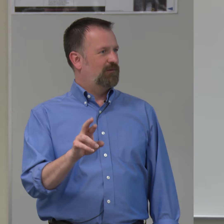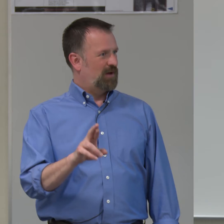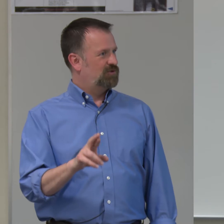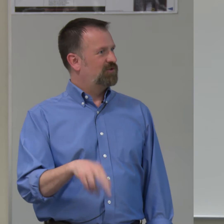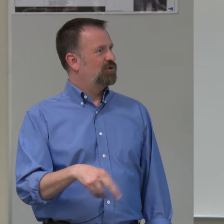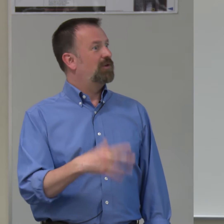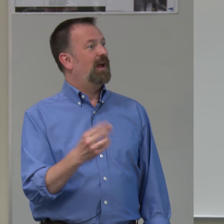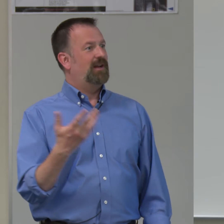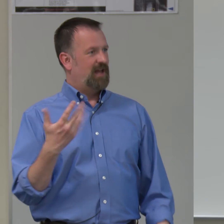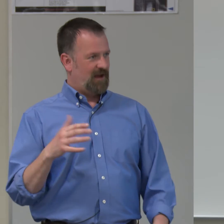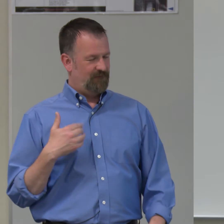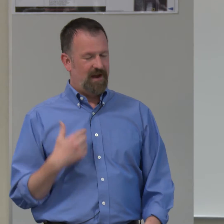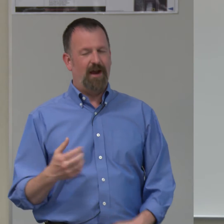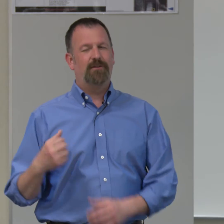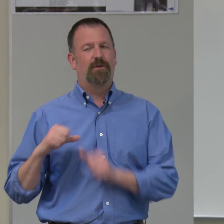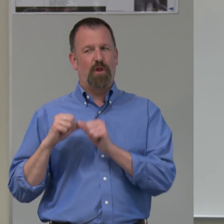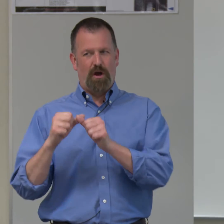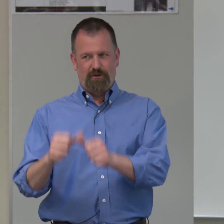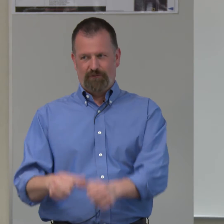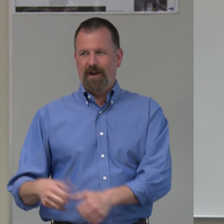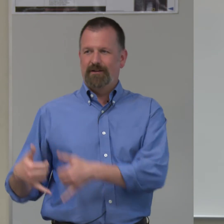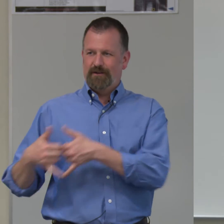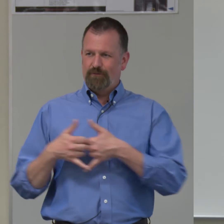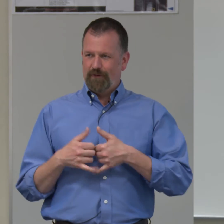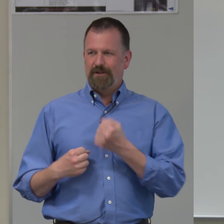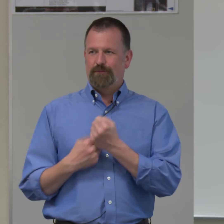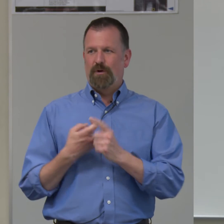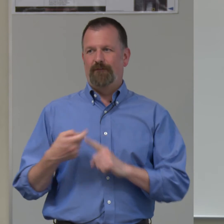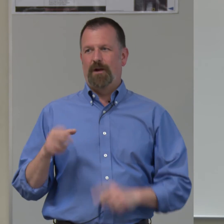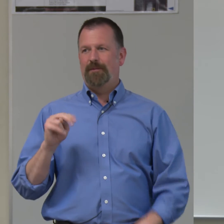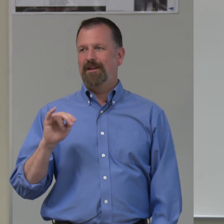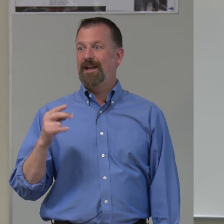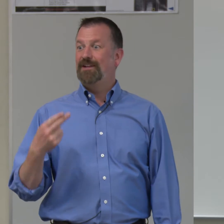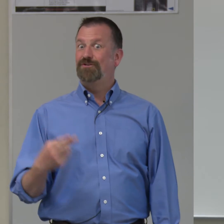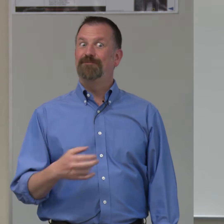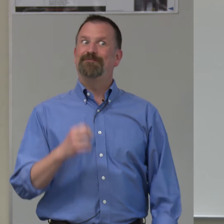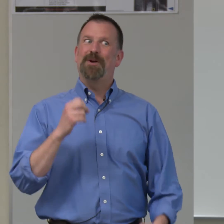and have had longstanding grant support from the NIH.